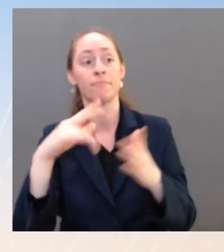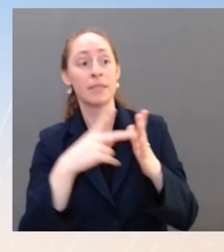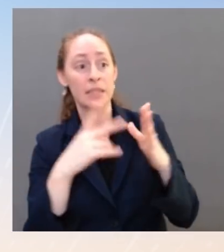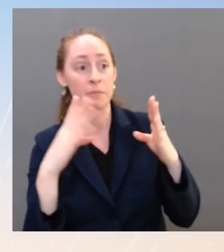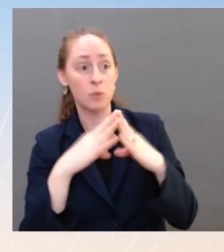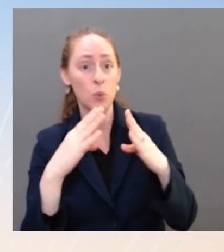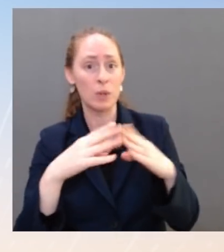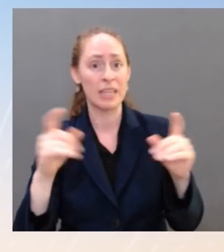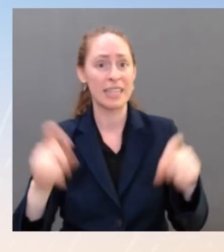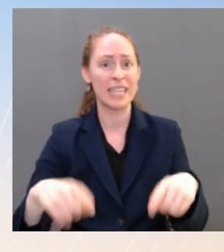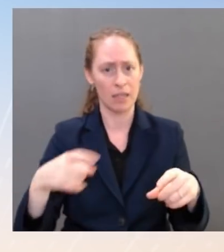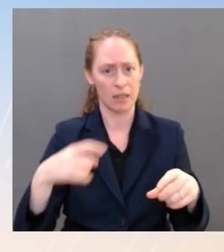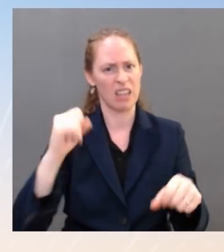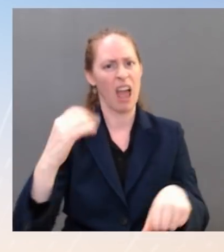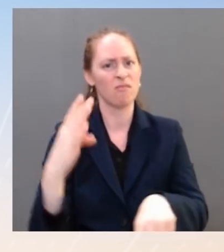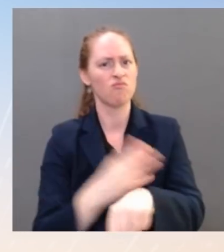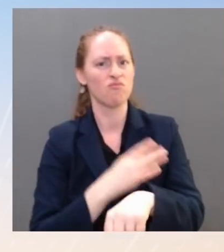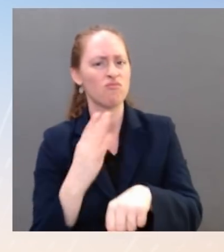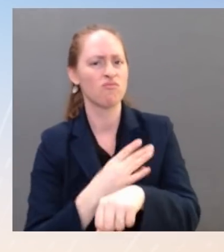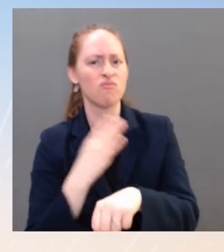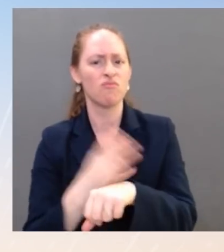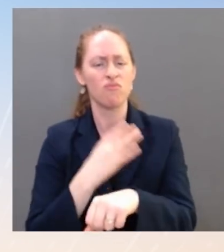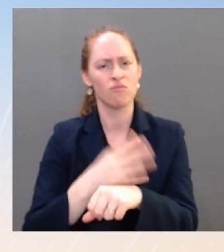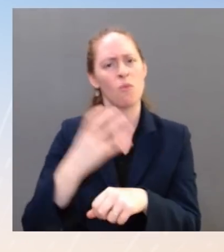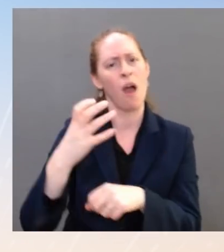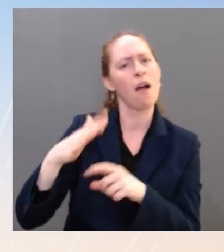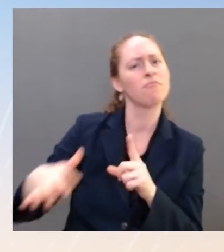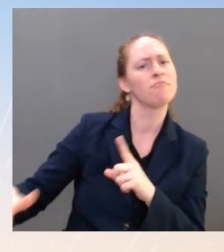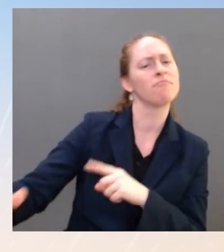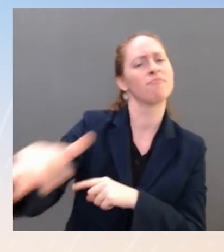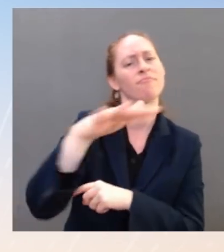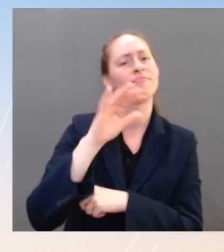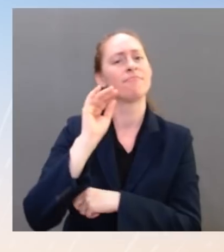We also know that this work is going to bear on the long term resilience of our supply chains.